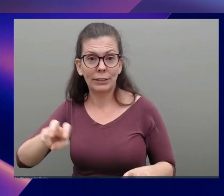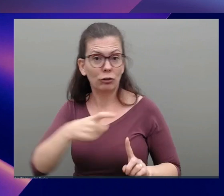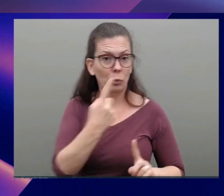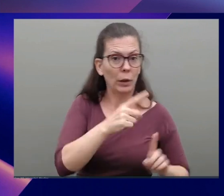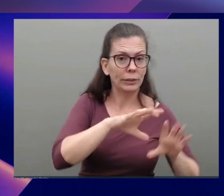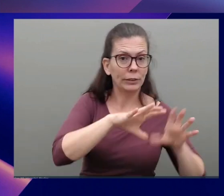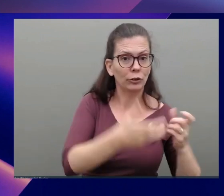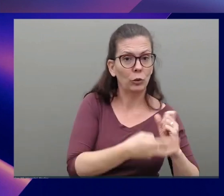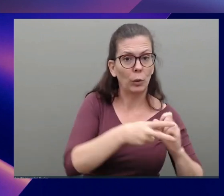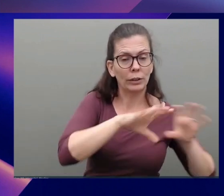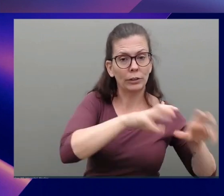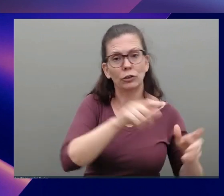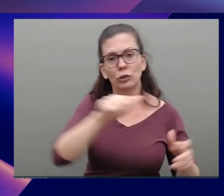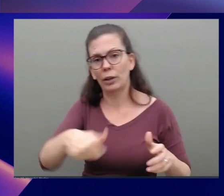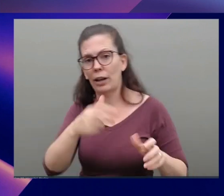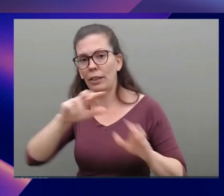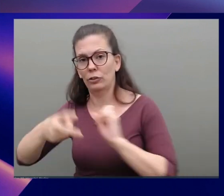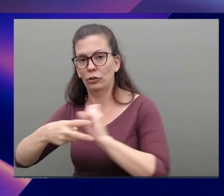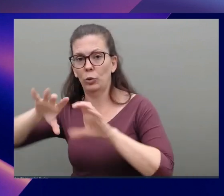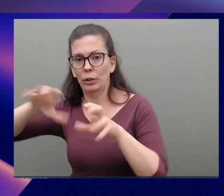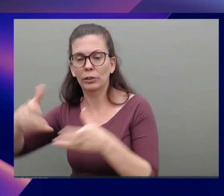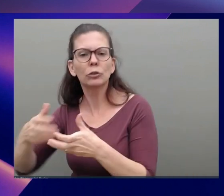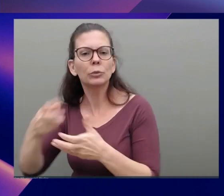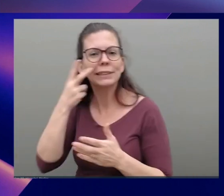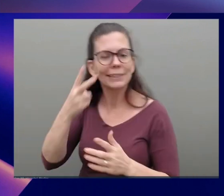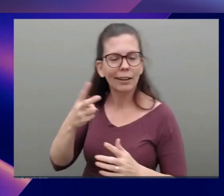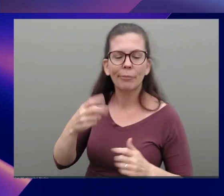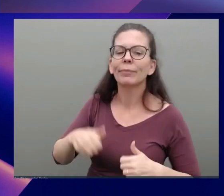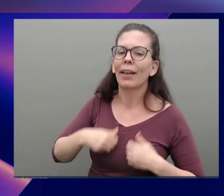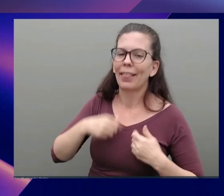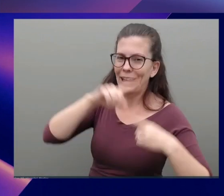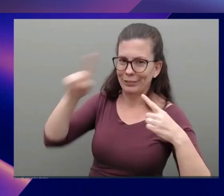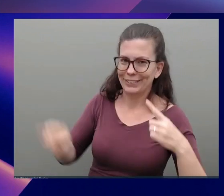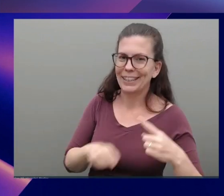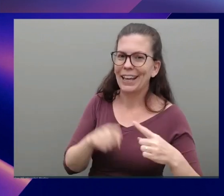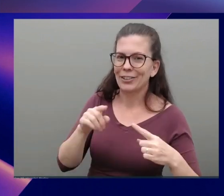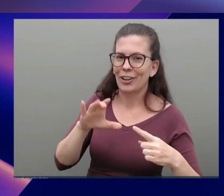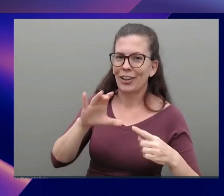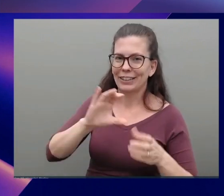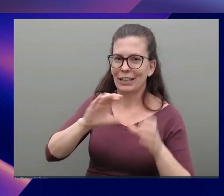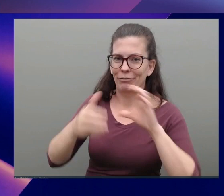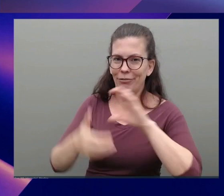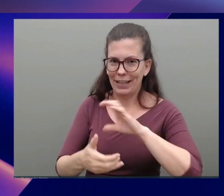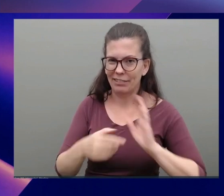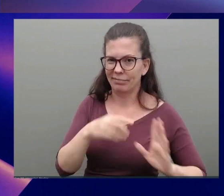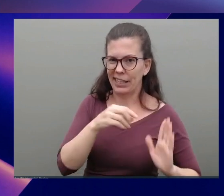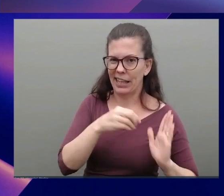as we saw in the documentation, life cycle configuration. So let's answer that. Okay. You are correct.